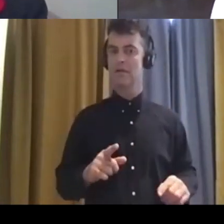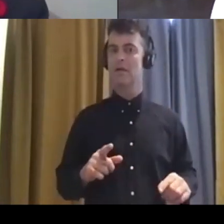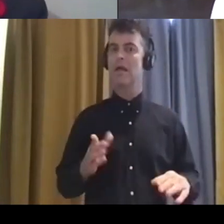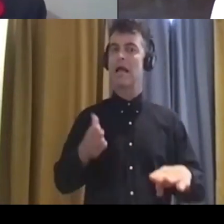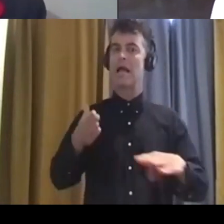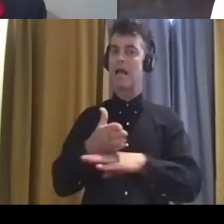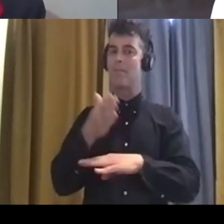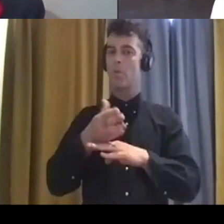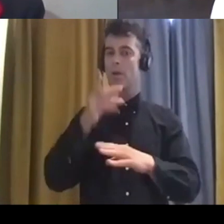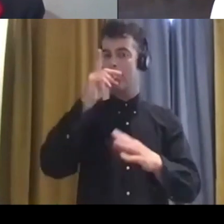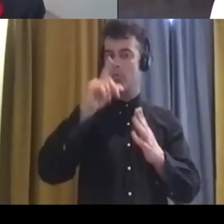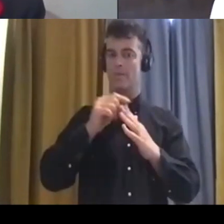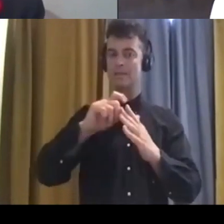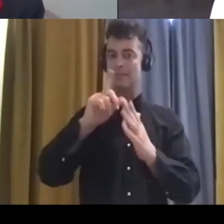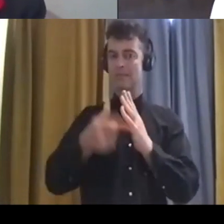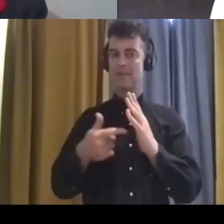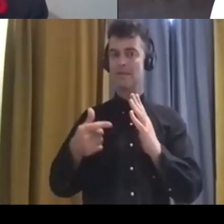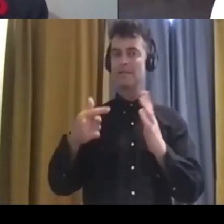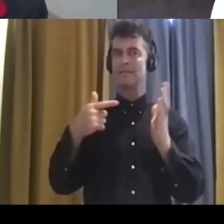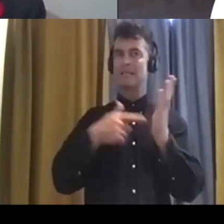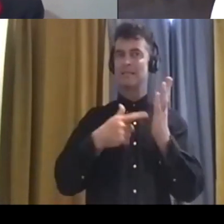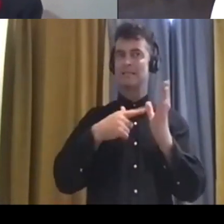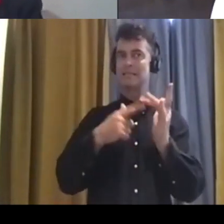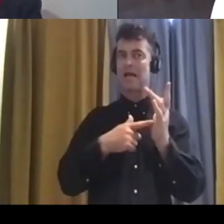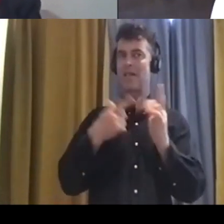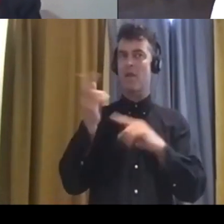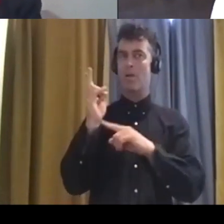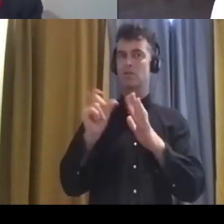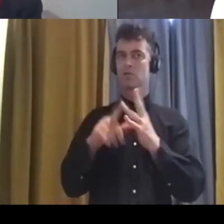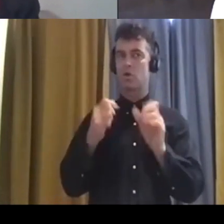with disability is the tail that wags the dog. Is that is that the right quote. It just